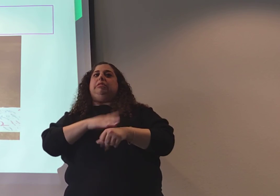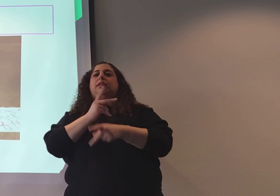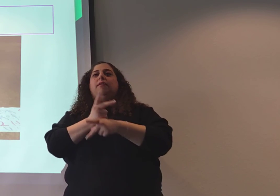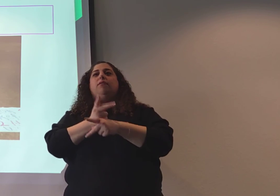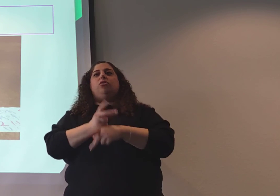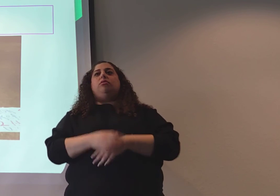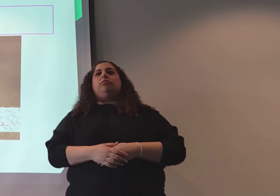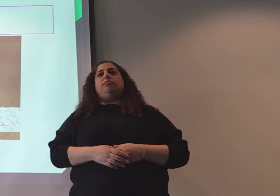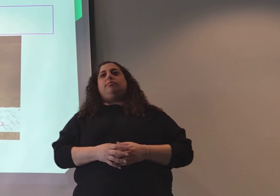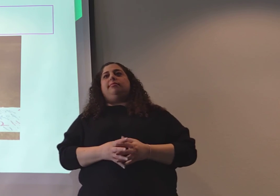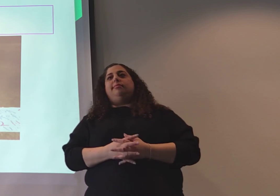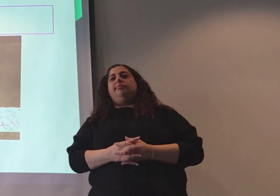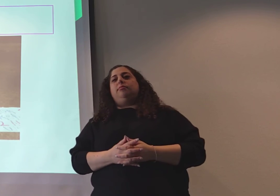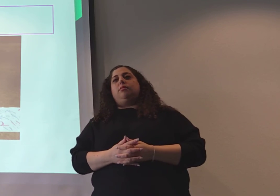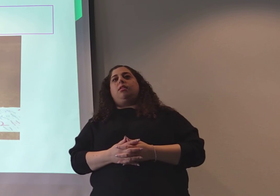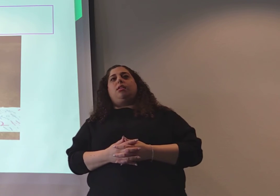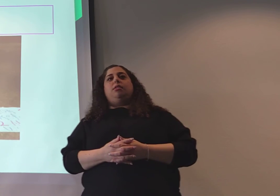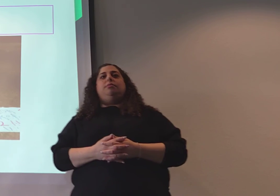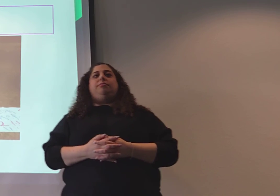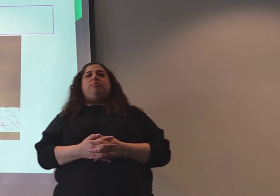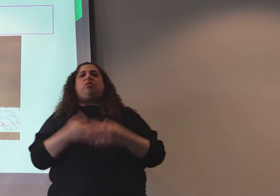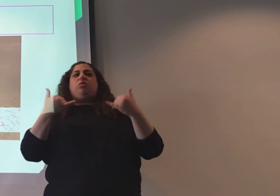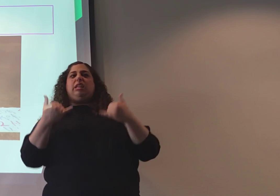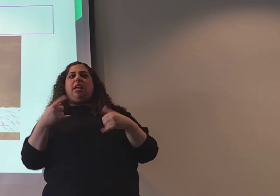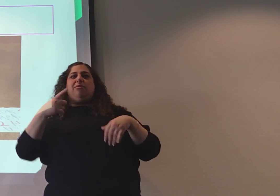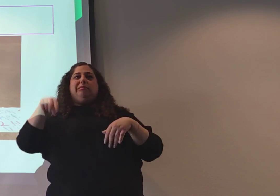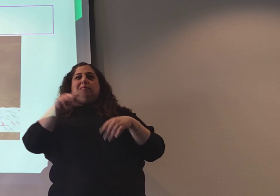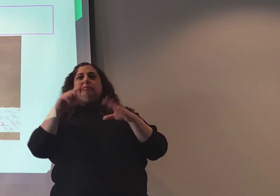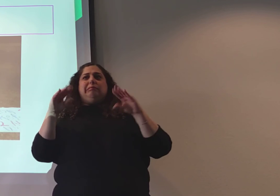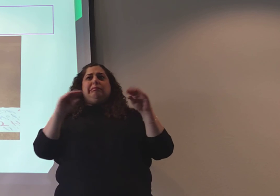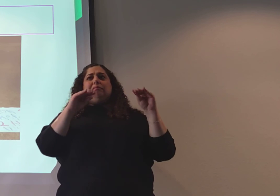No, don’t be embarrassed. I’m here to help.